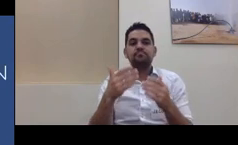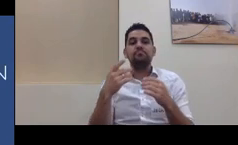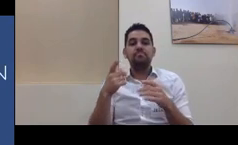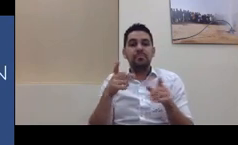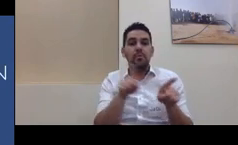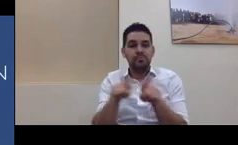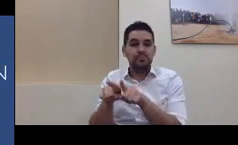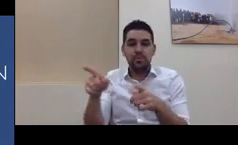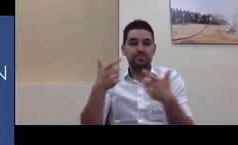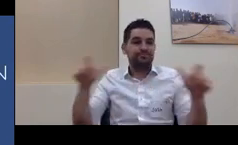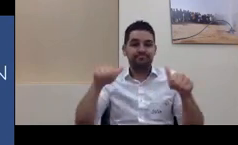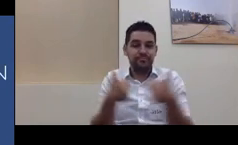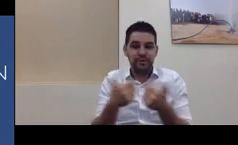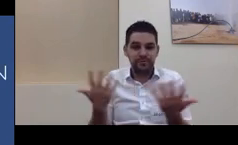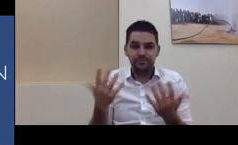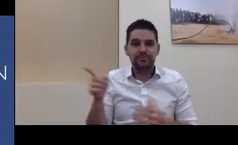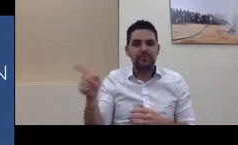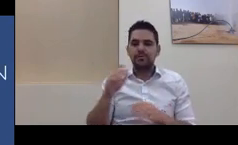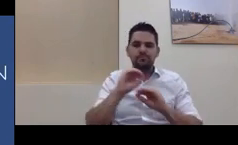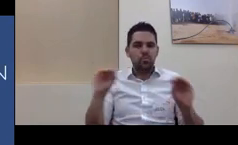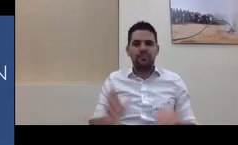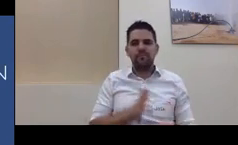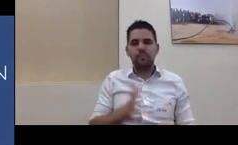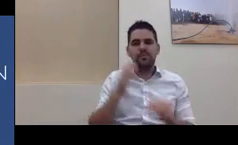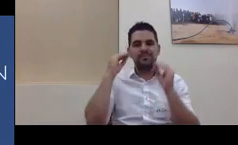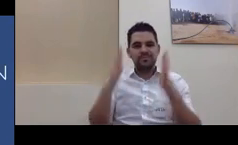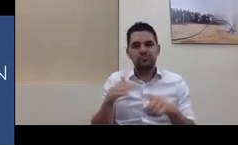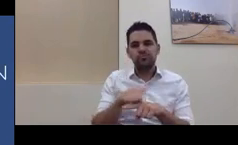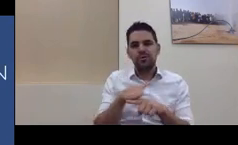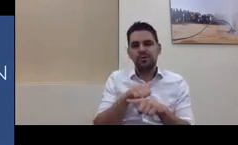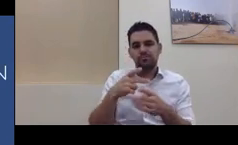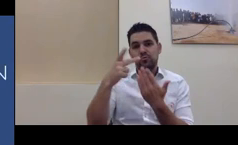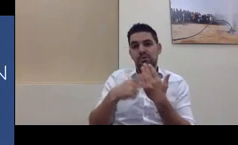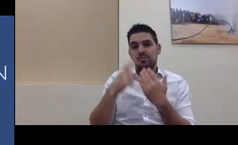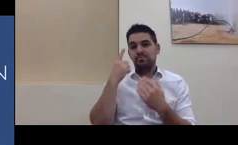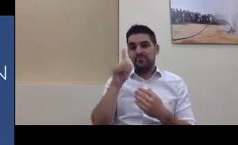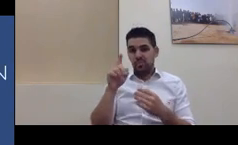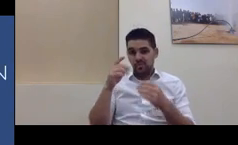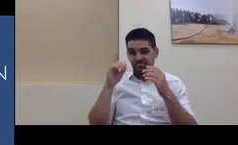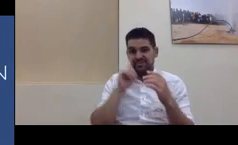it's very limited for them. Also, another big challenge is there's no formal teacher training programs